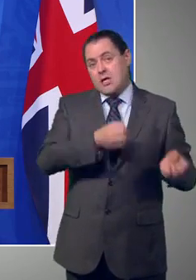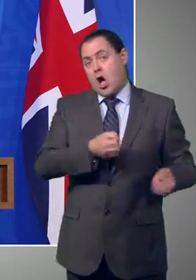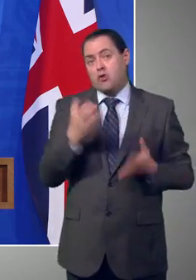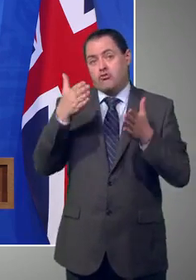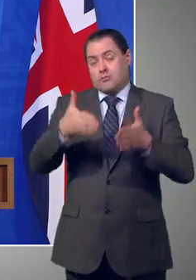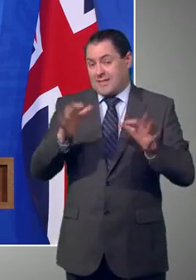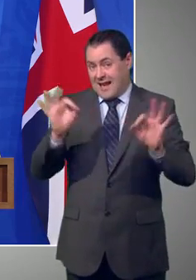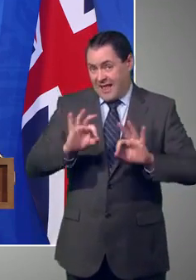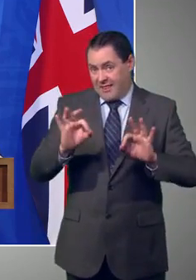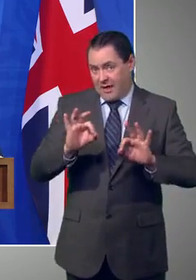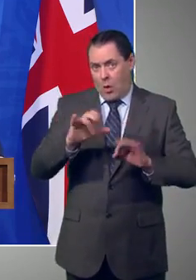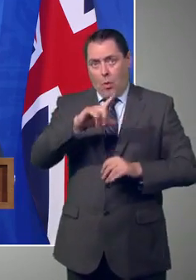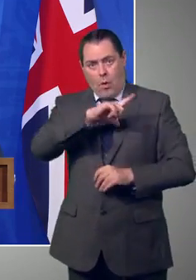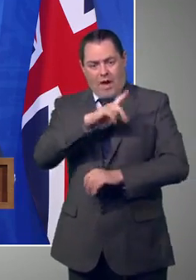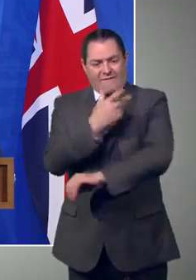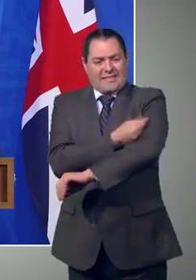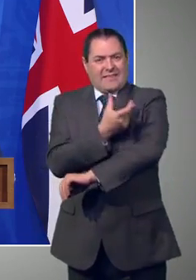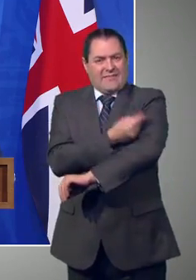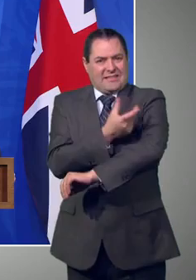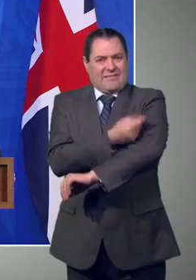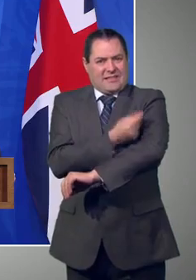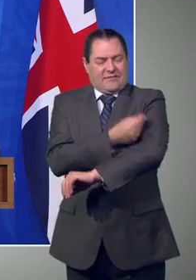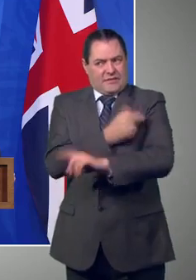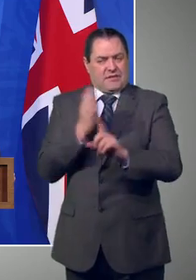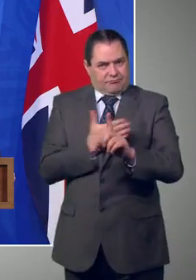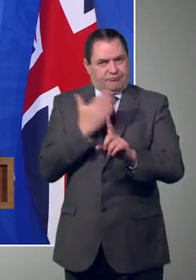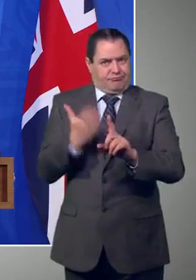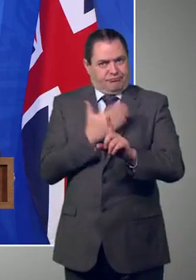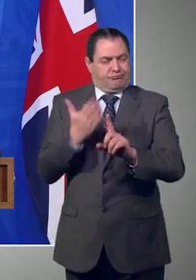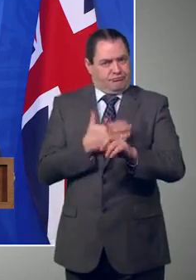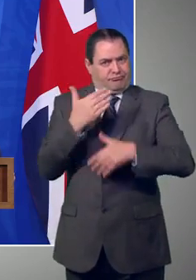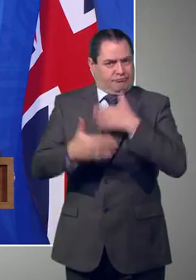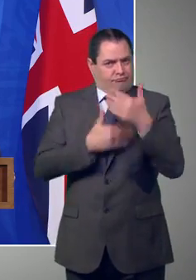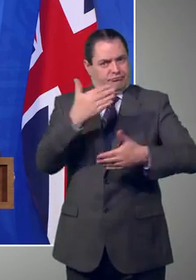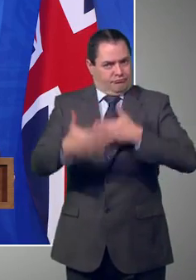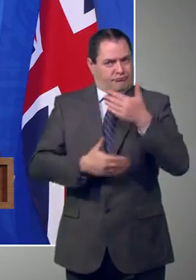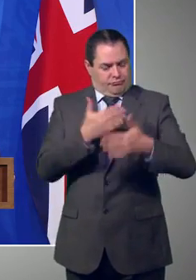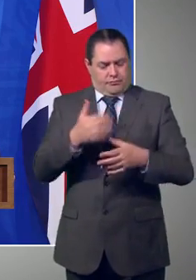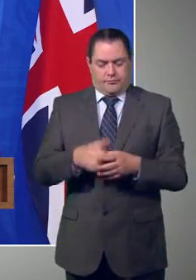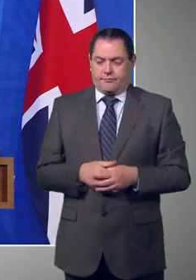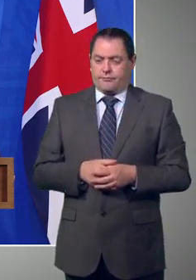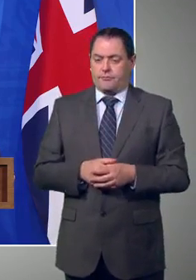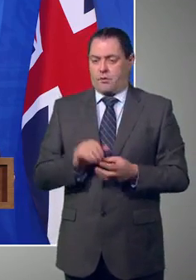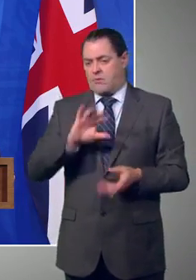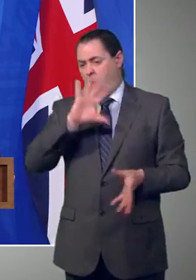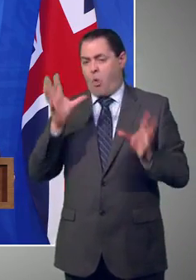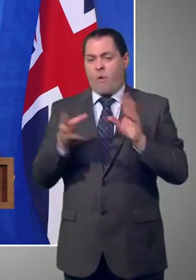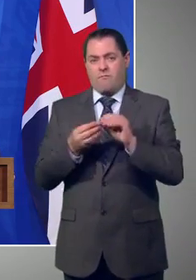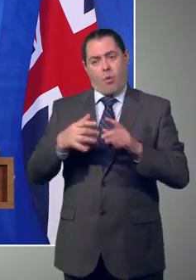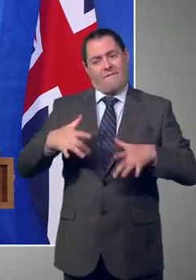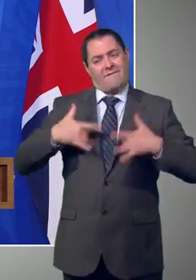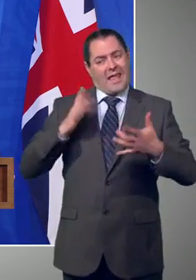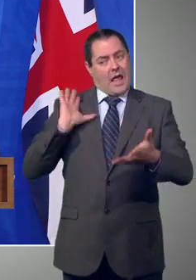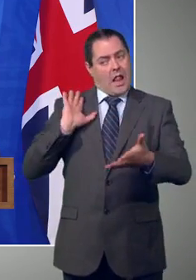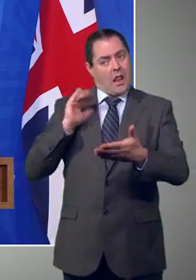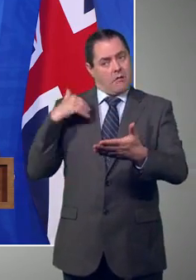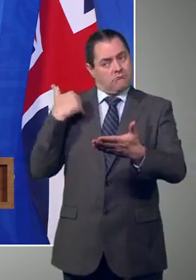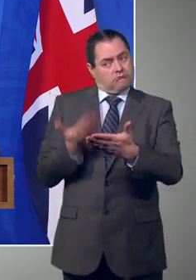hospital. and bringing these figures together. it means that